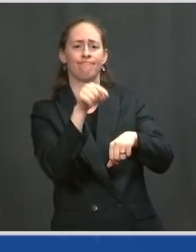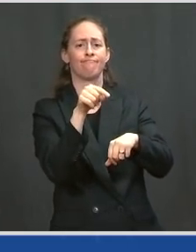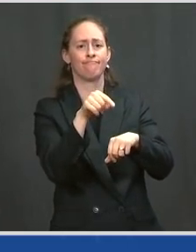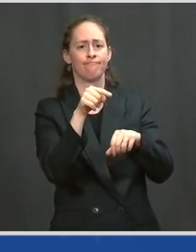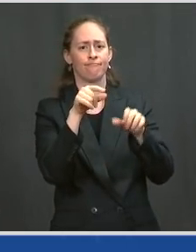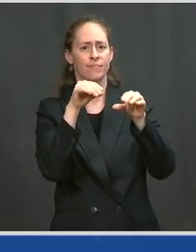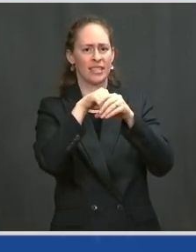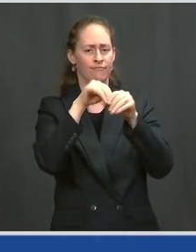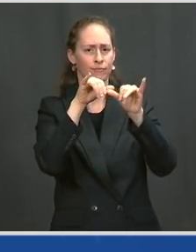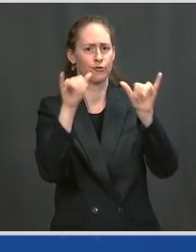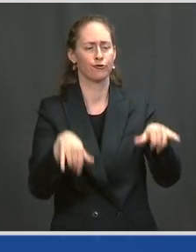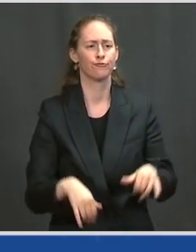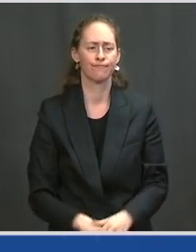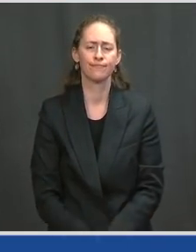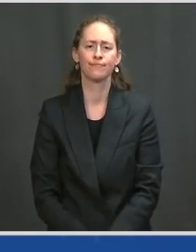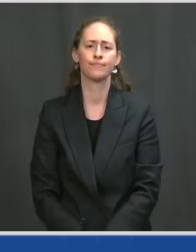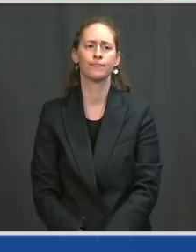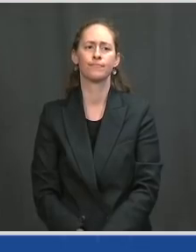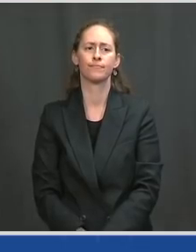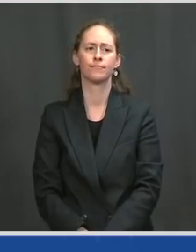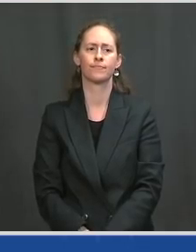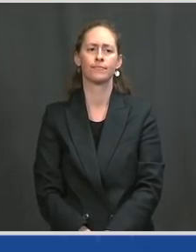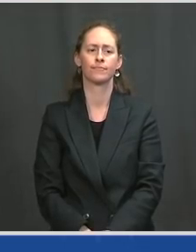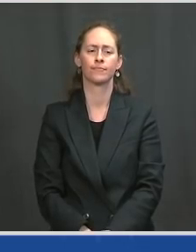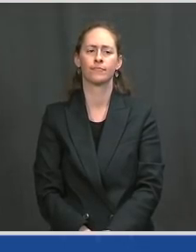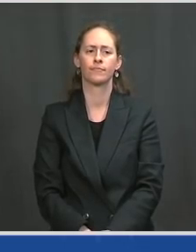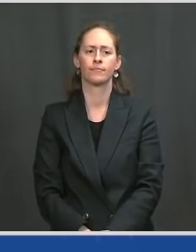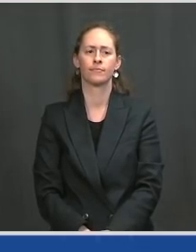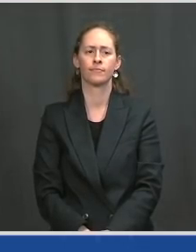the economy created 266,000 jobs in April.